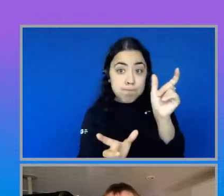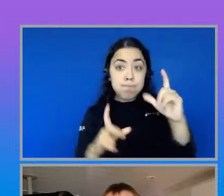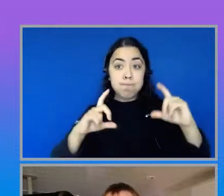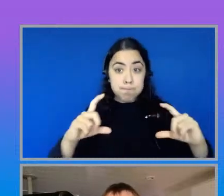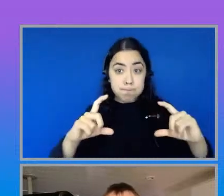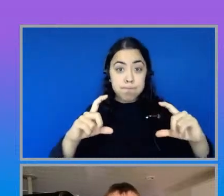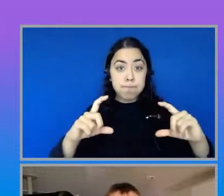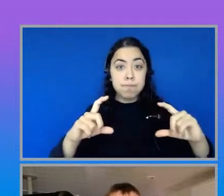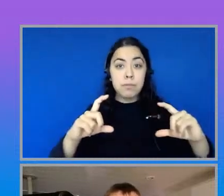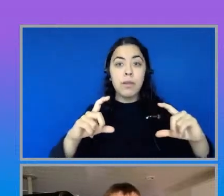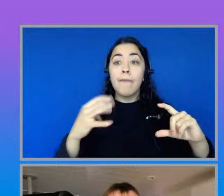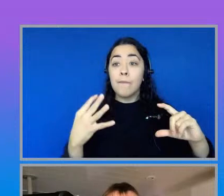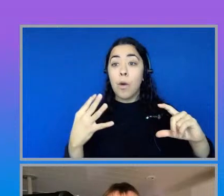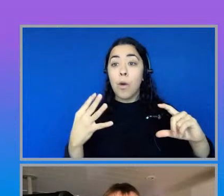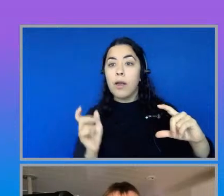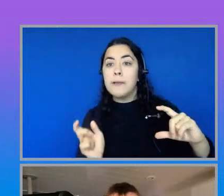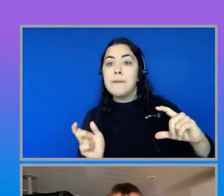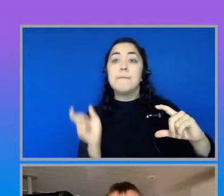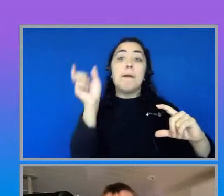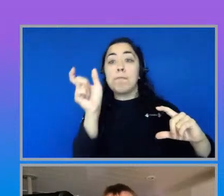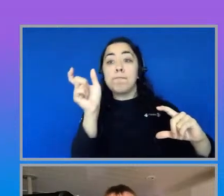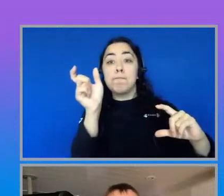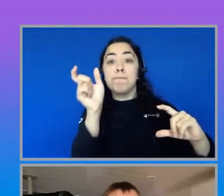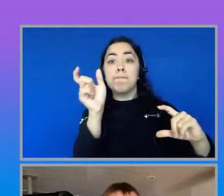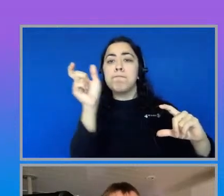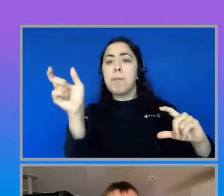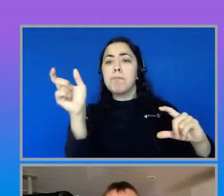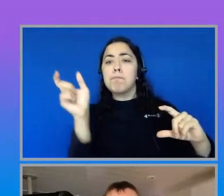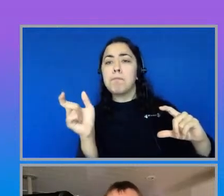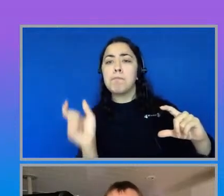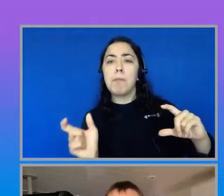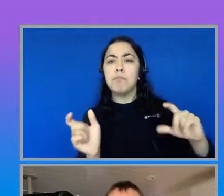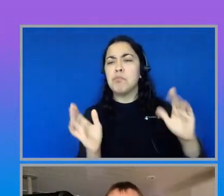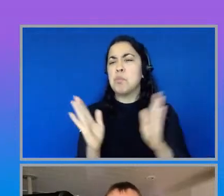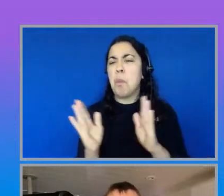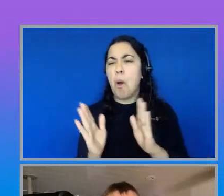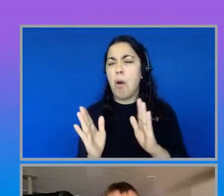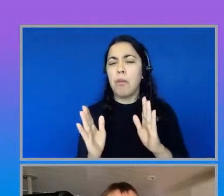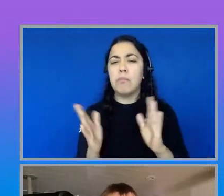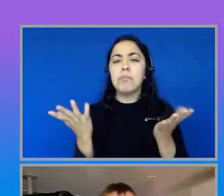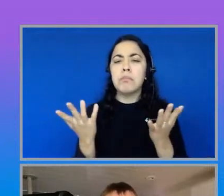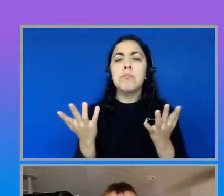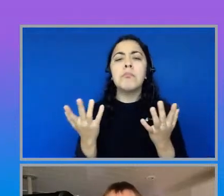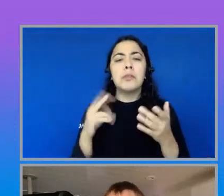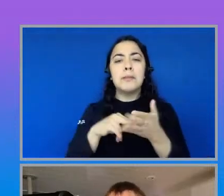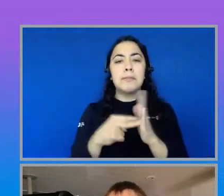has found item four and five there. Small moved them up to